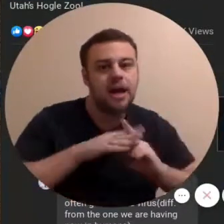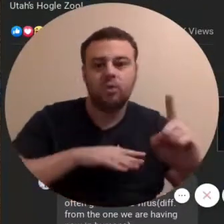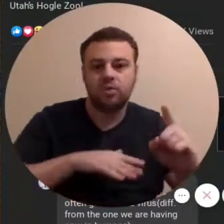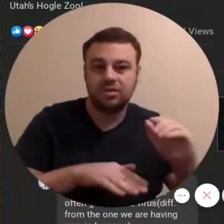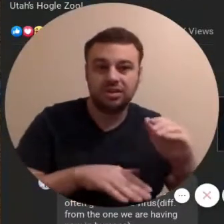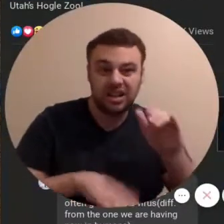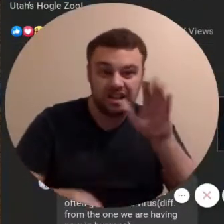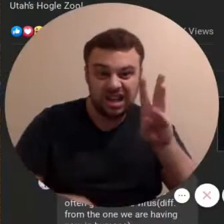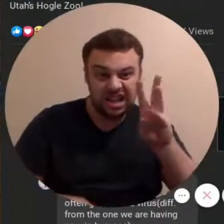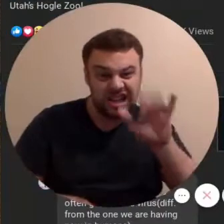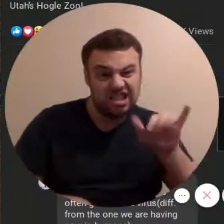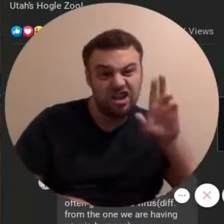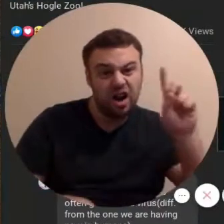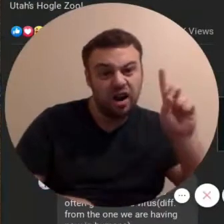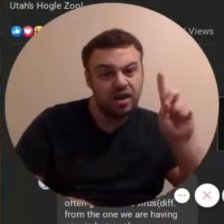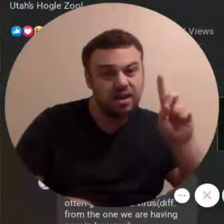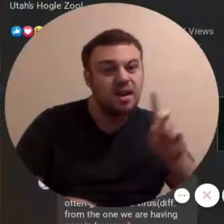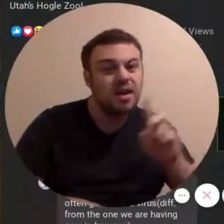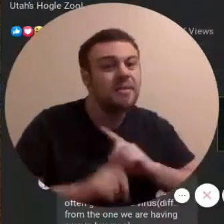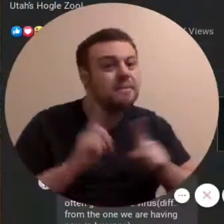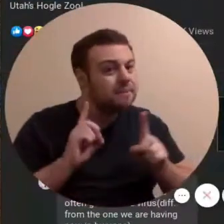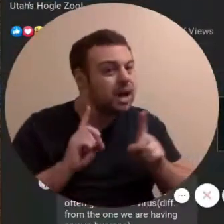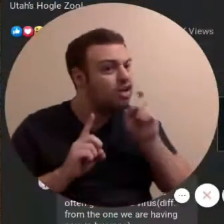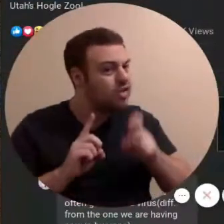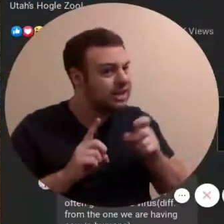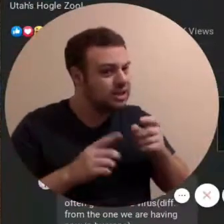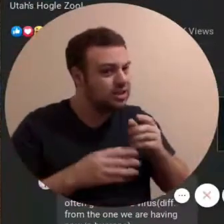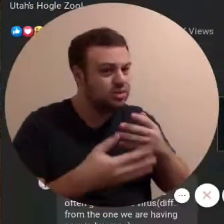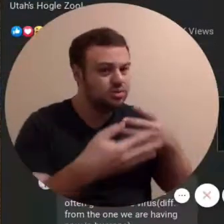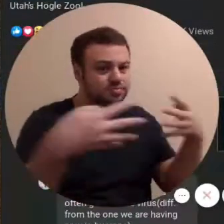their hutch, and lock it up at night. Because there's animals, like these foxes,